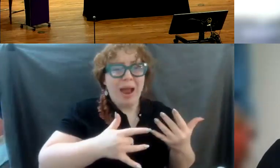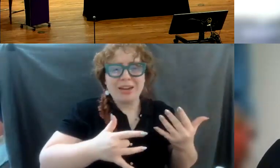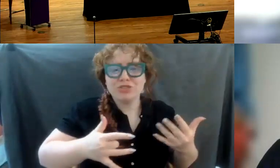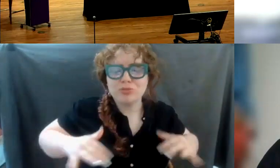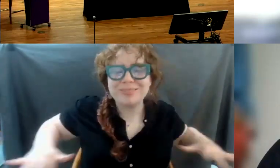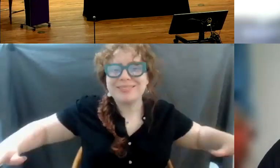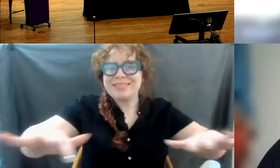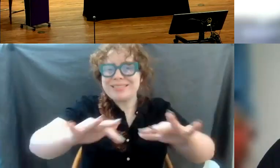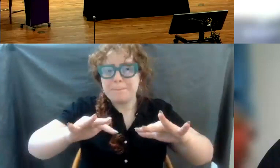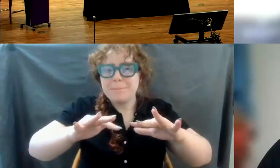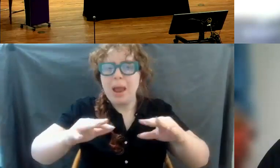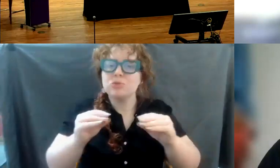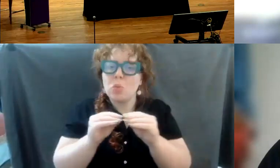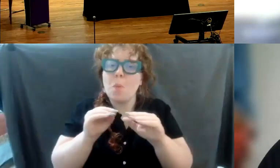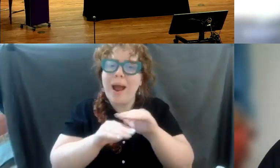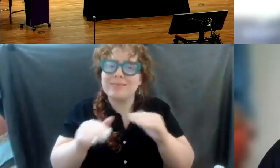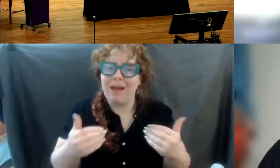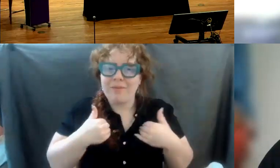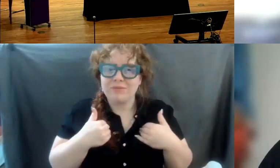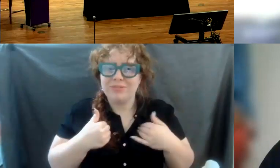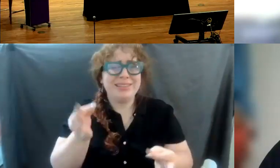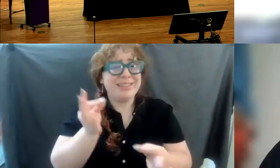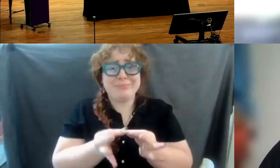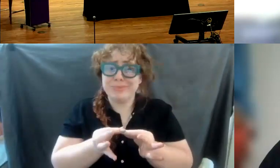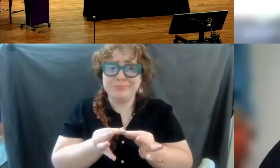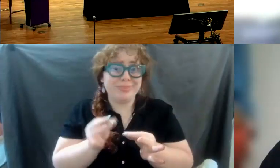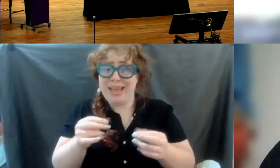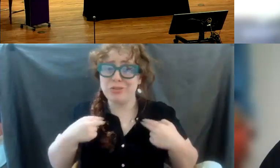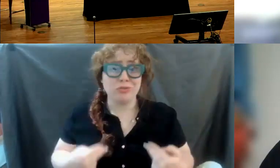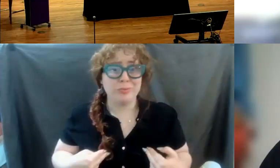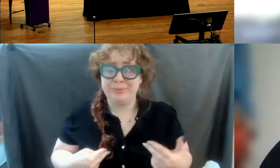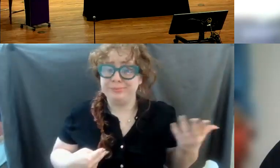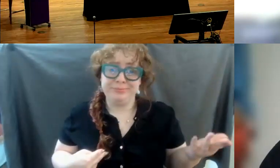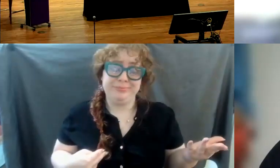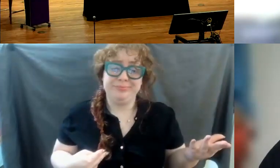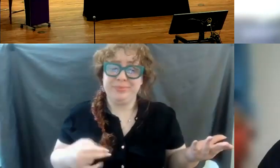And I think that's a very simple human thing to do, is wonder what people need and how can I give them that.